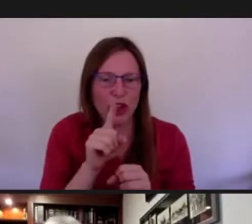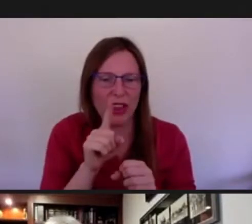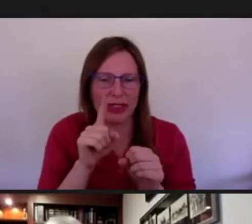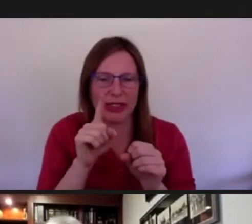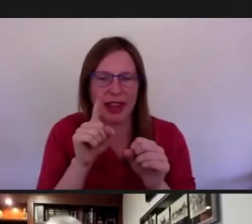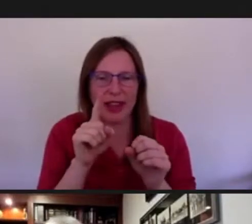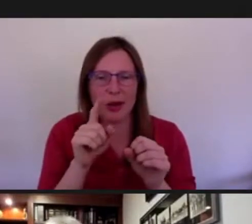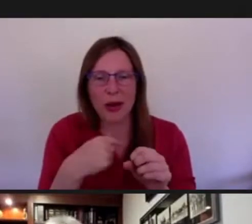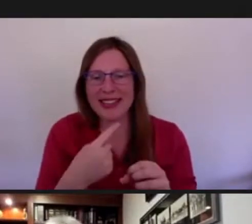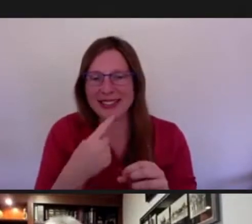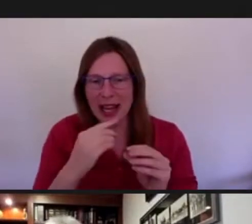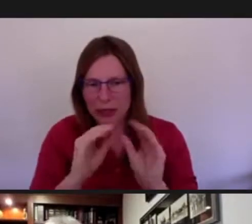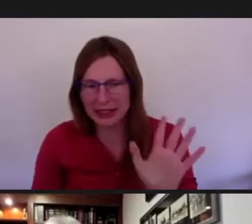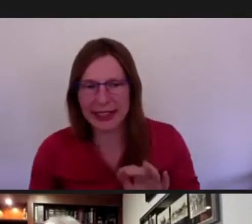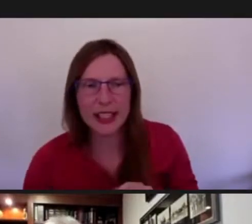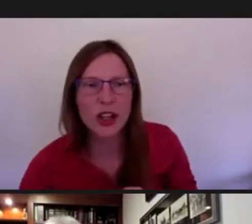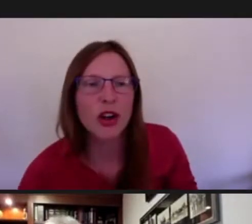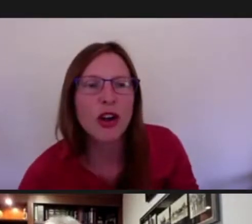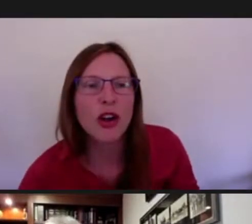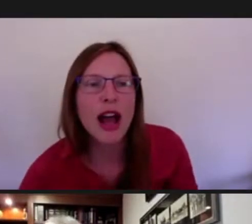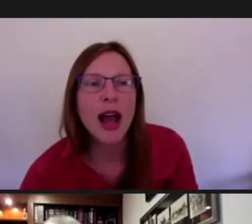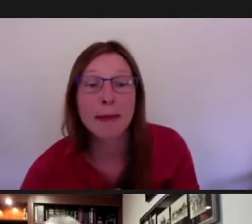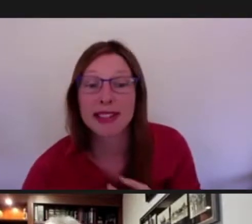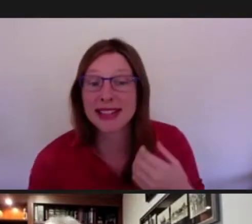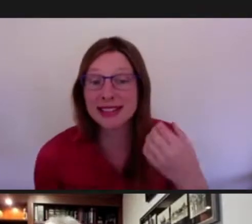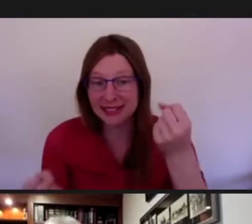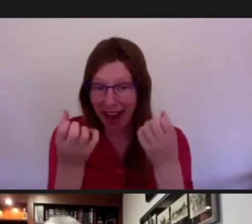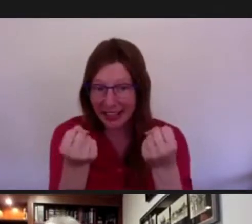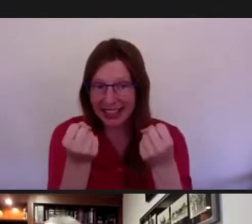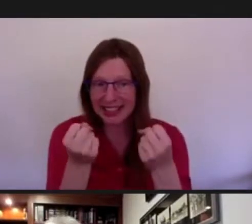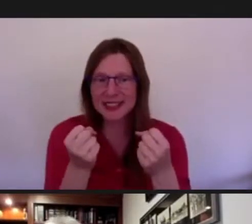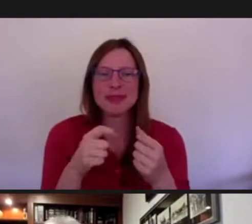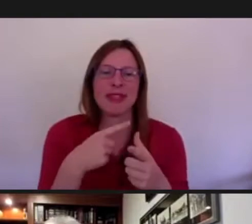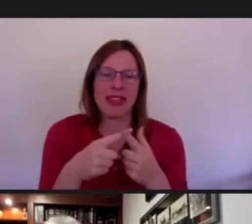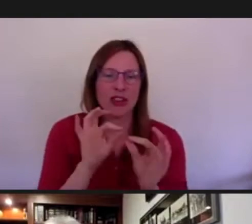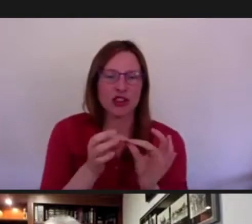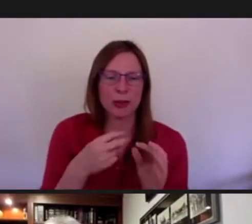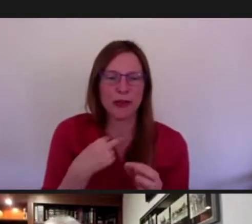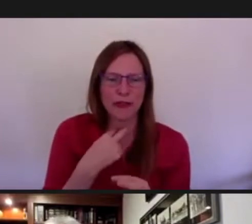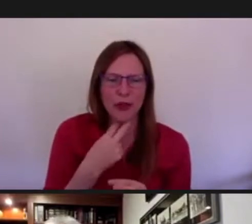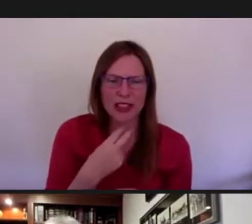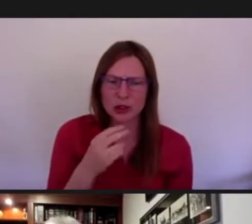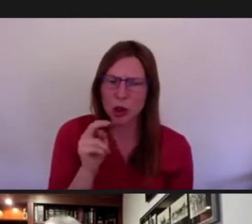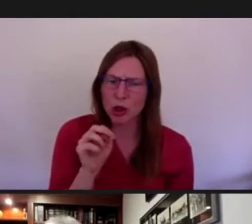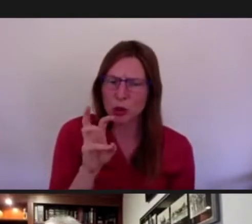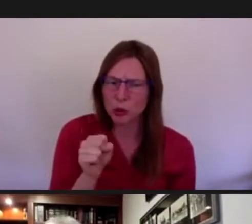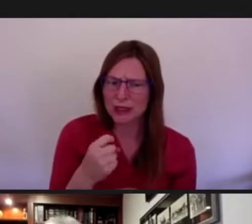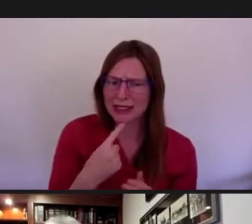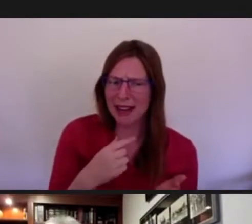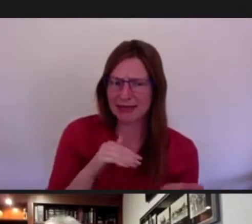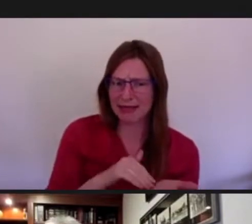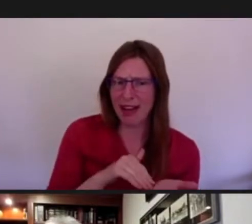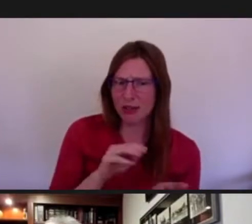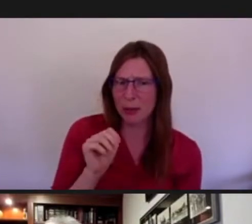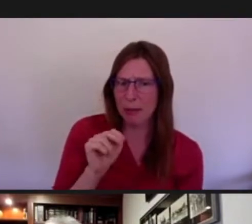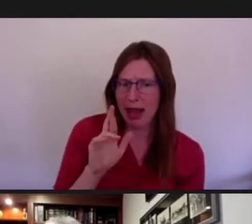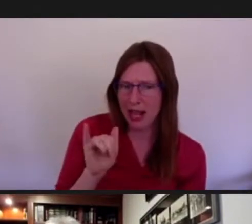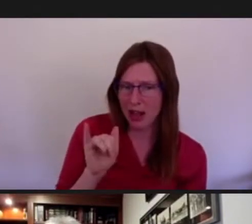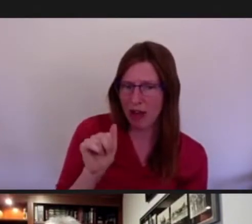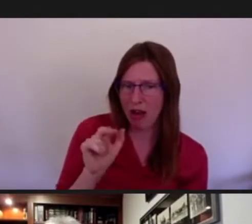make what I said came clearly, so I’m going to sign it and the interpreter is going to voice it.